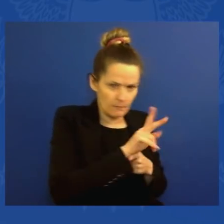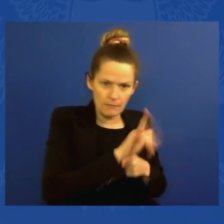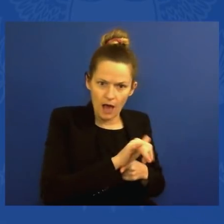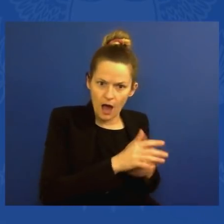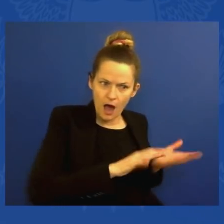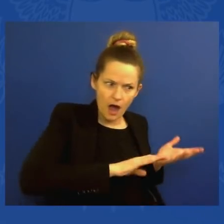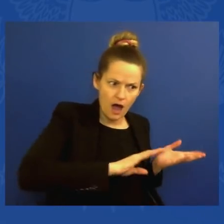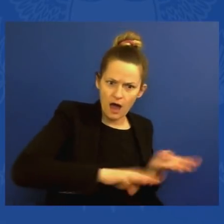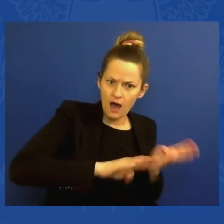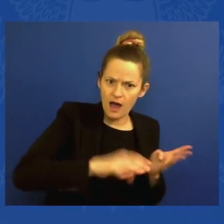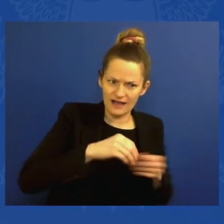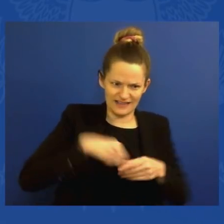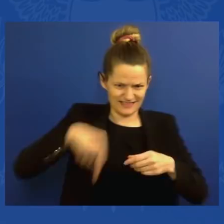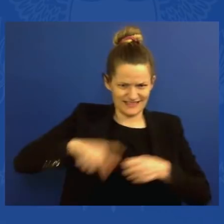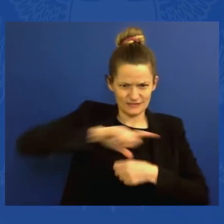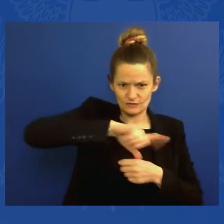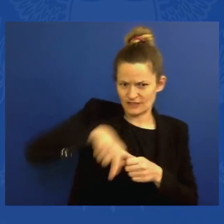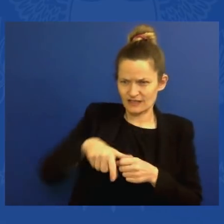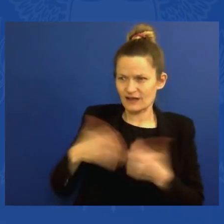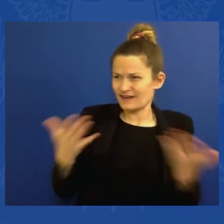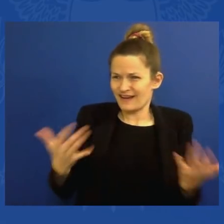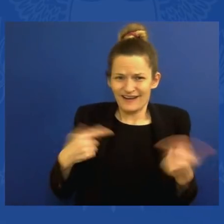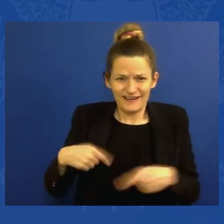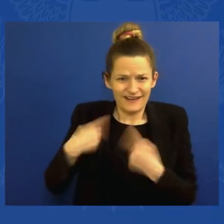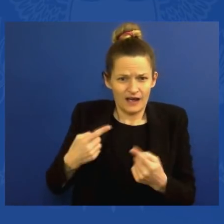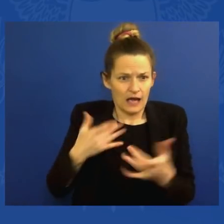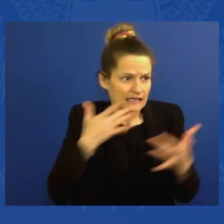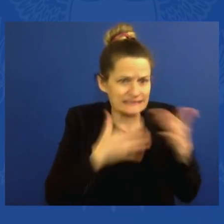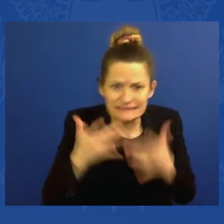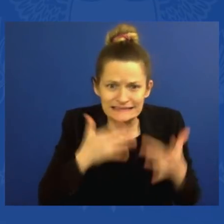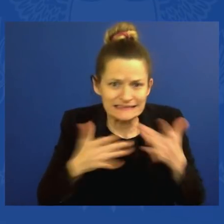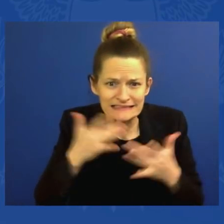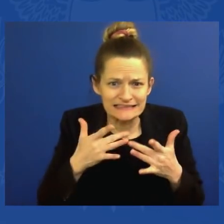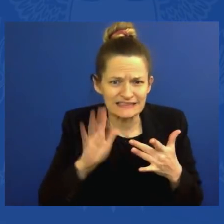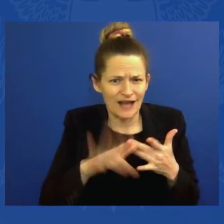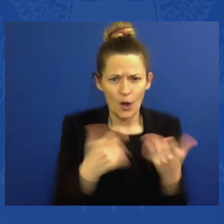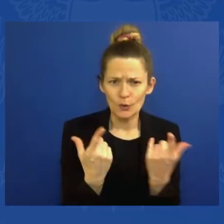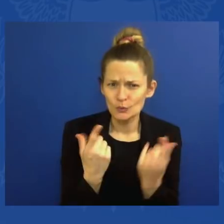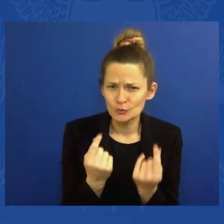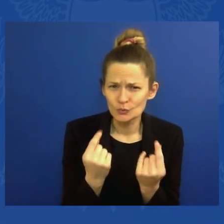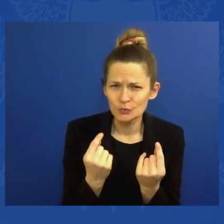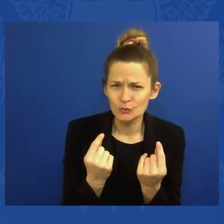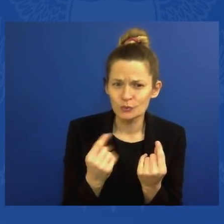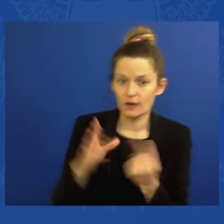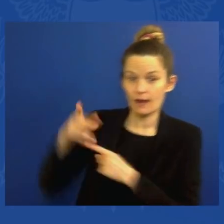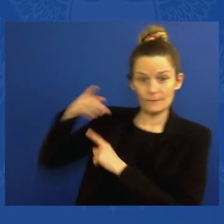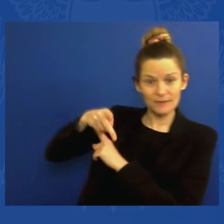everything from PPE early in the pandemic to chips more recently, the future of industry